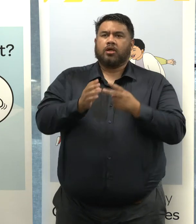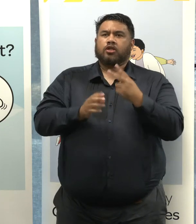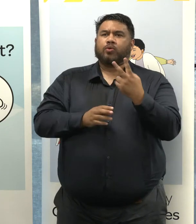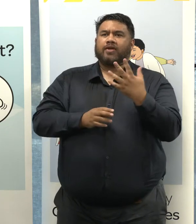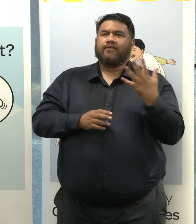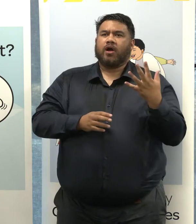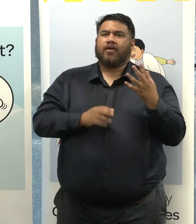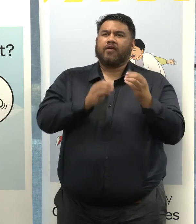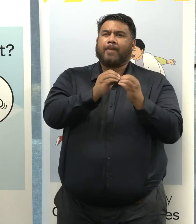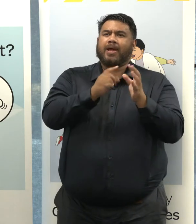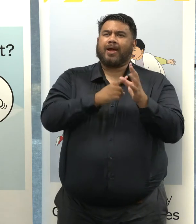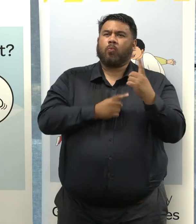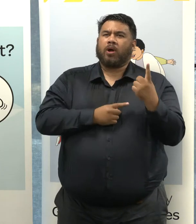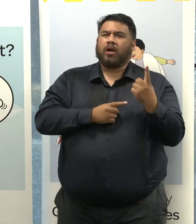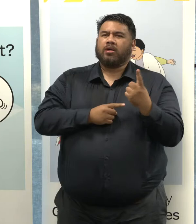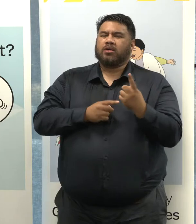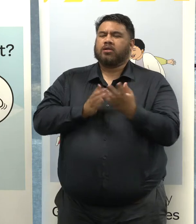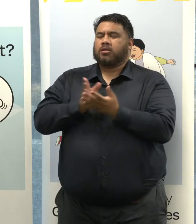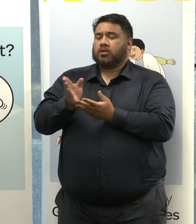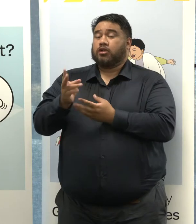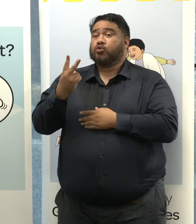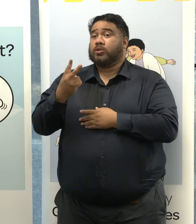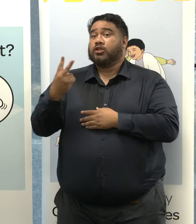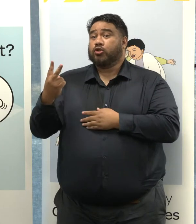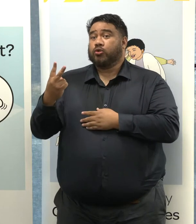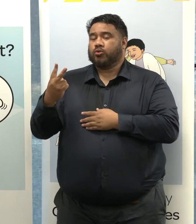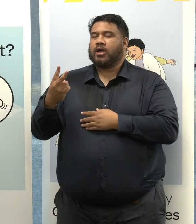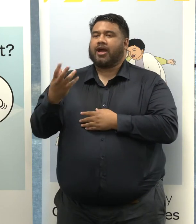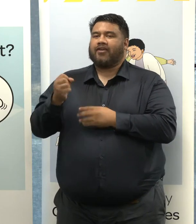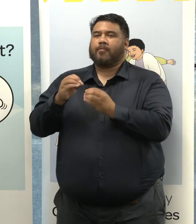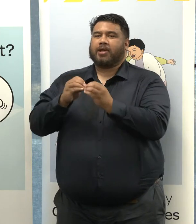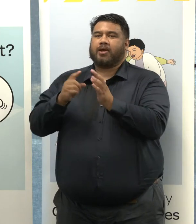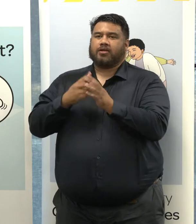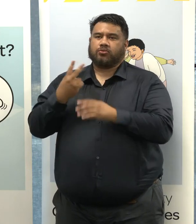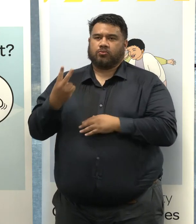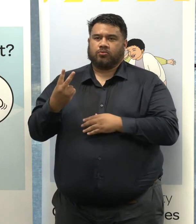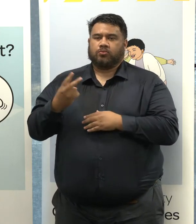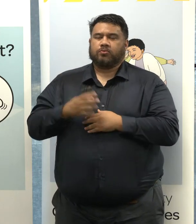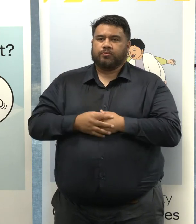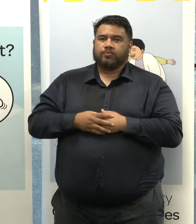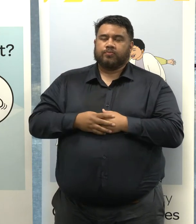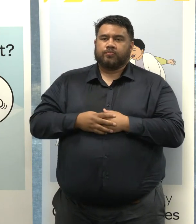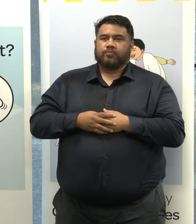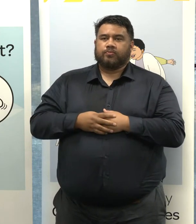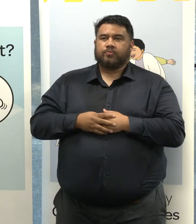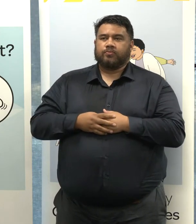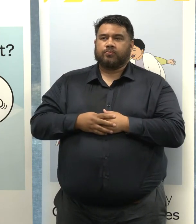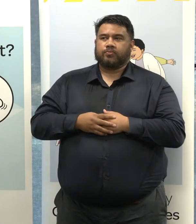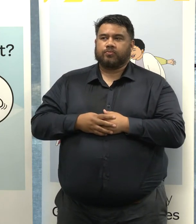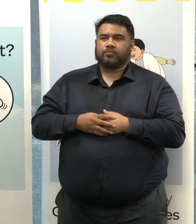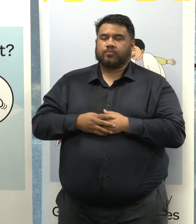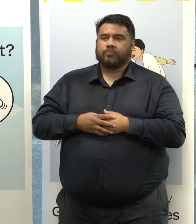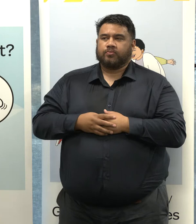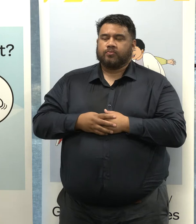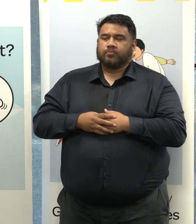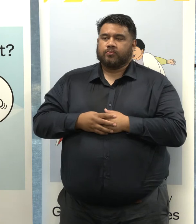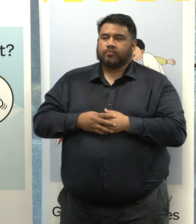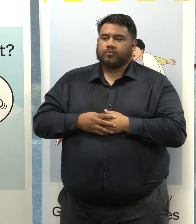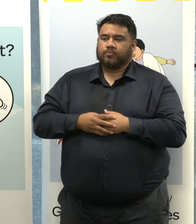were all Omicron.